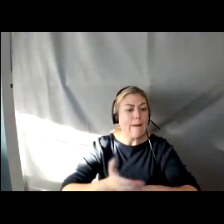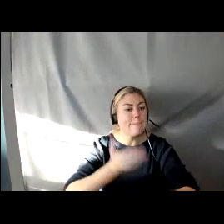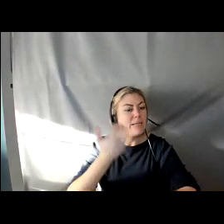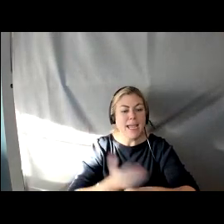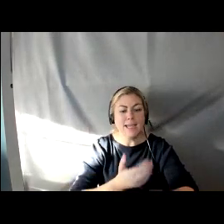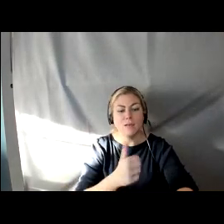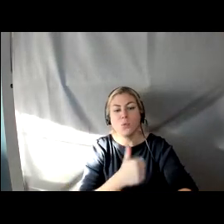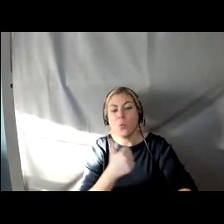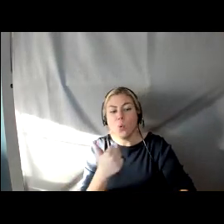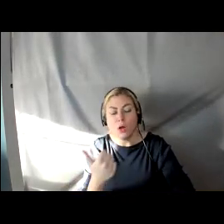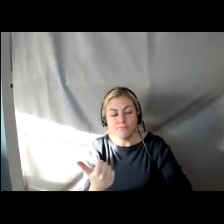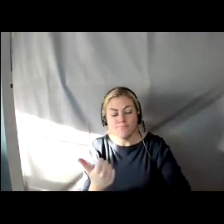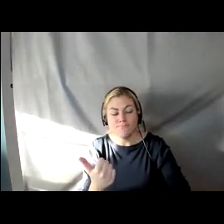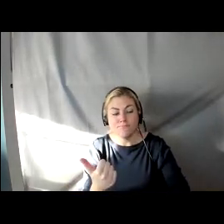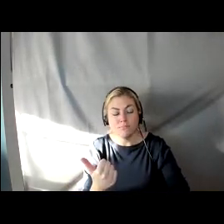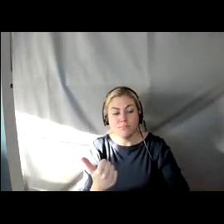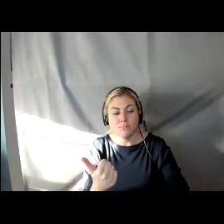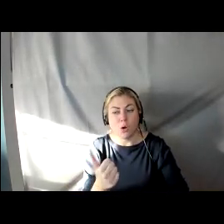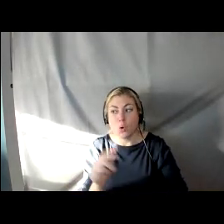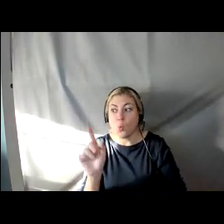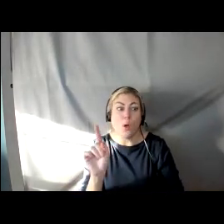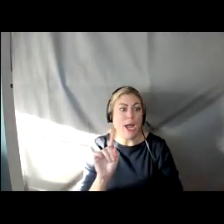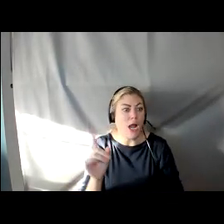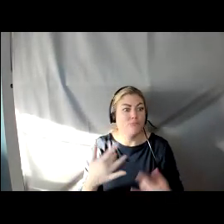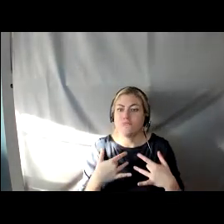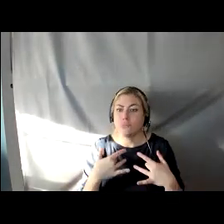And also once the final report is transmitted to Congress,